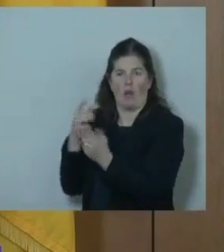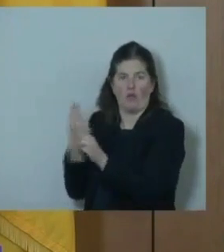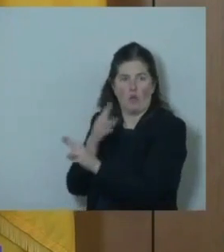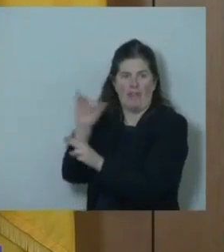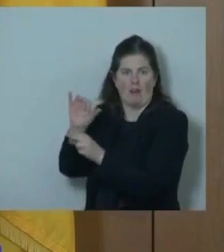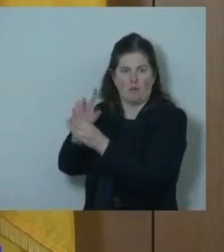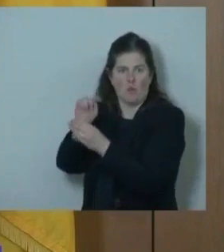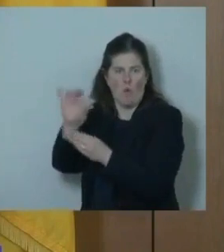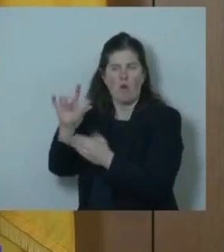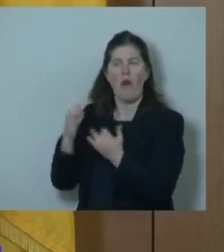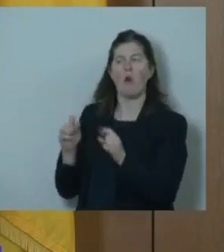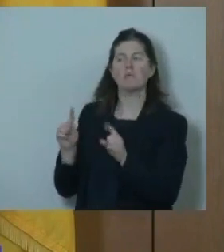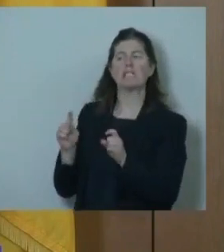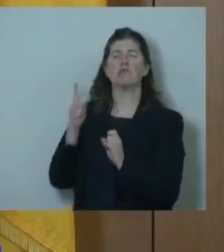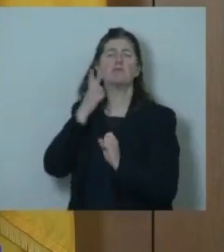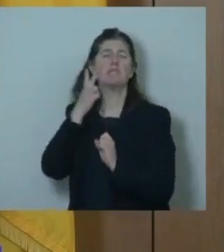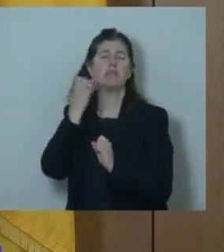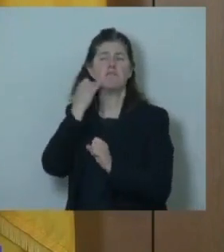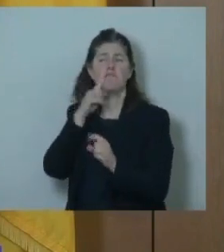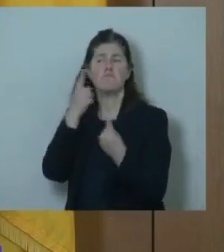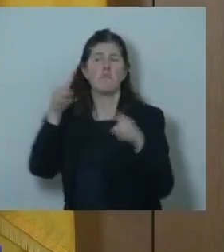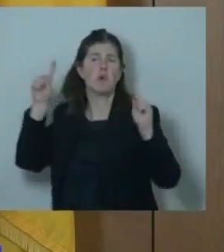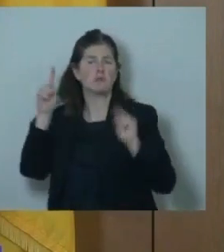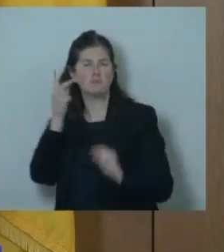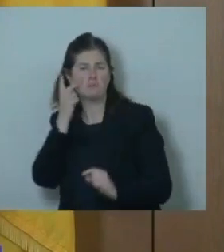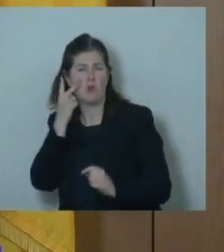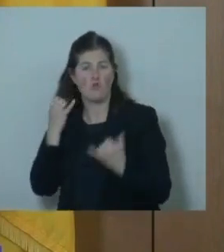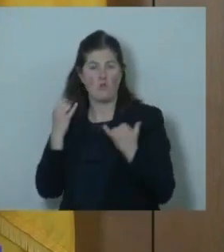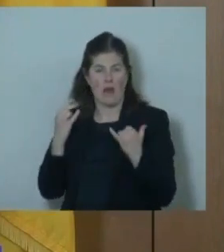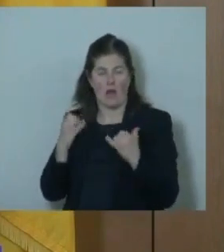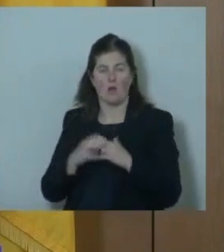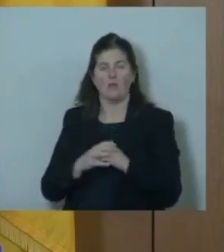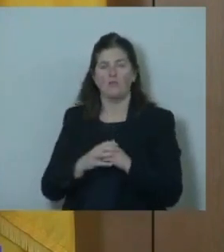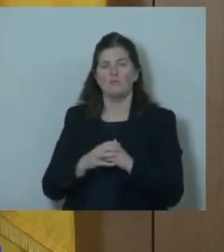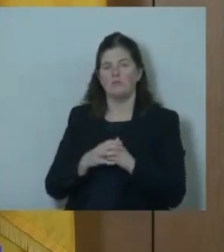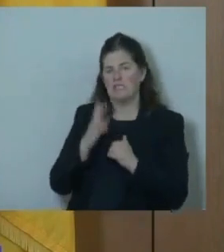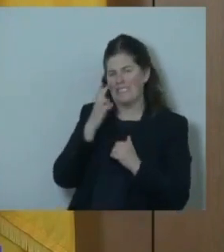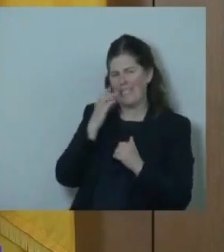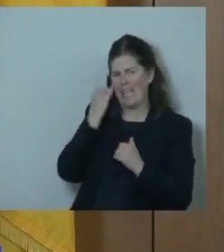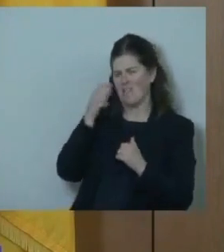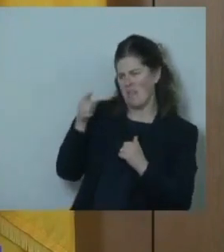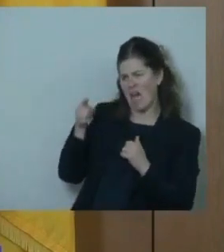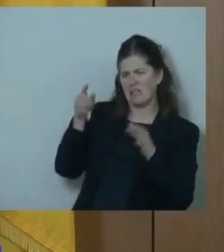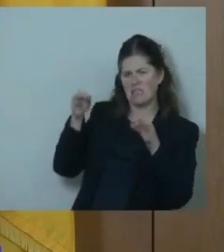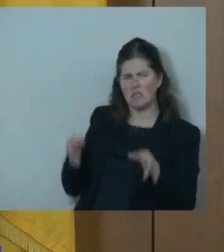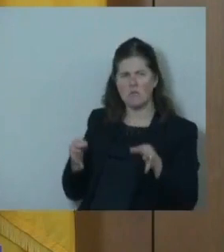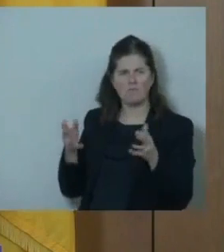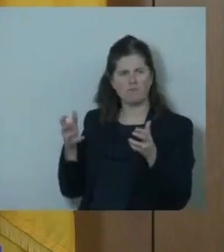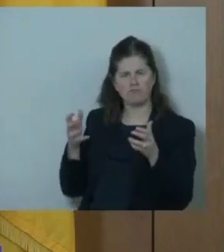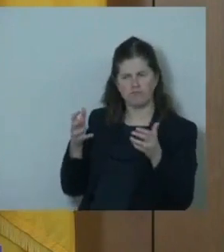WE THINK THE SOFTWARE PRODUCT AND COMPANY COULD BE ONE OF THE TOOLS, IF NOT THE TOOL WE UTILIZE.